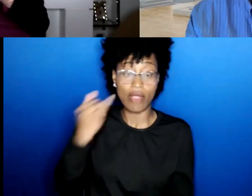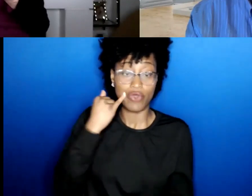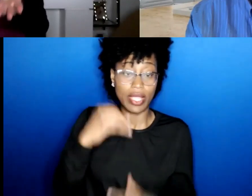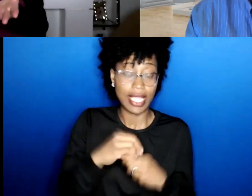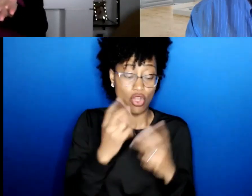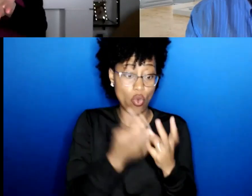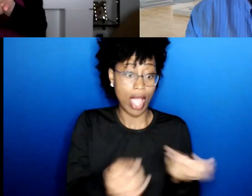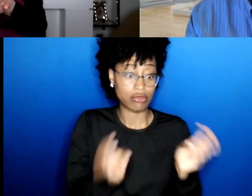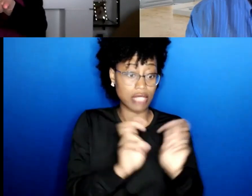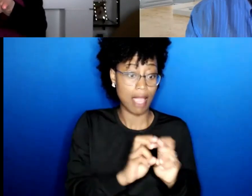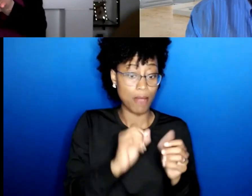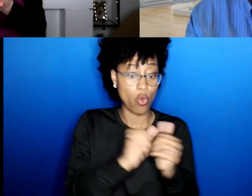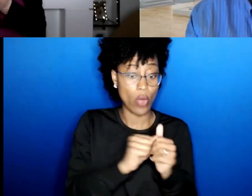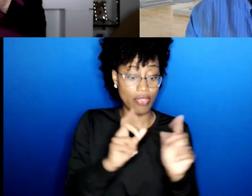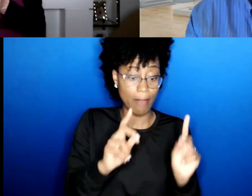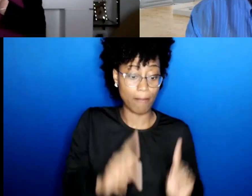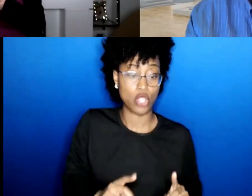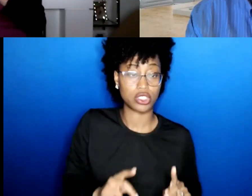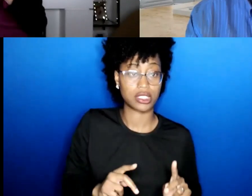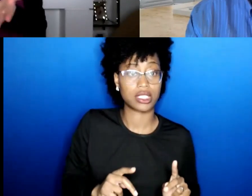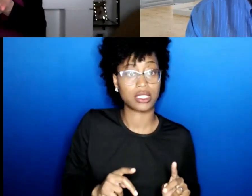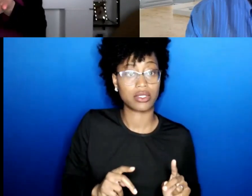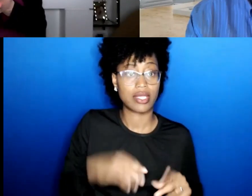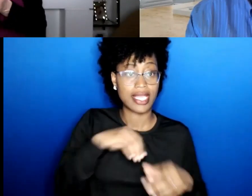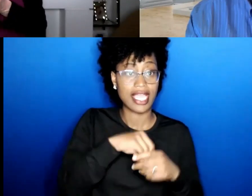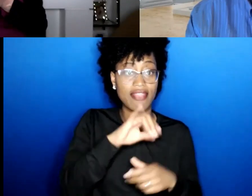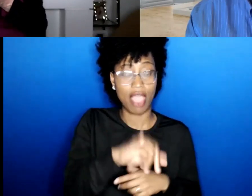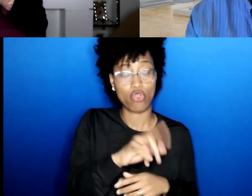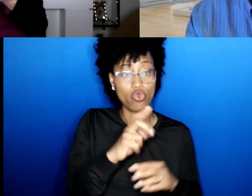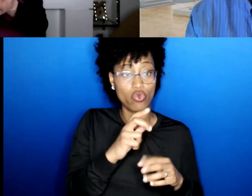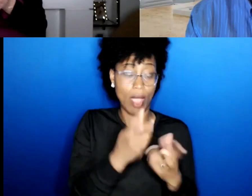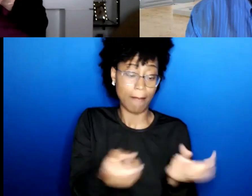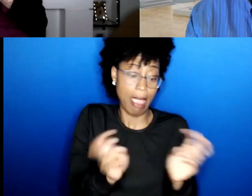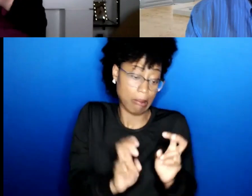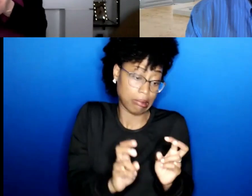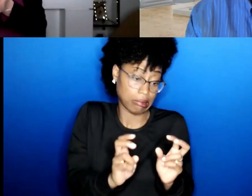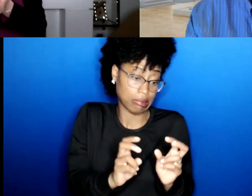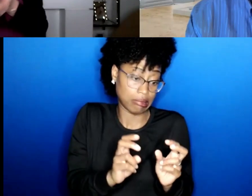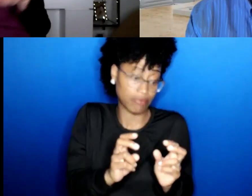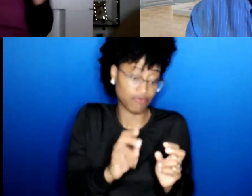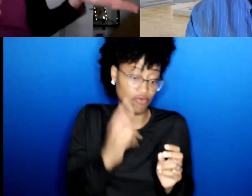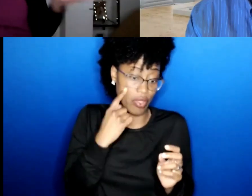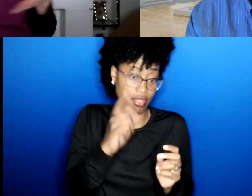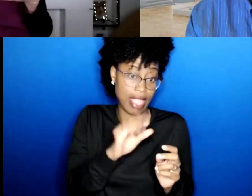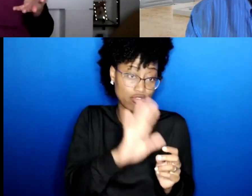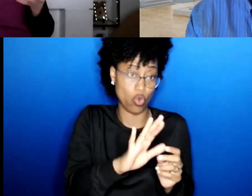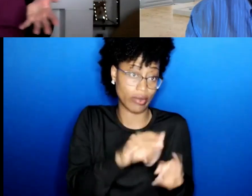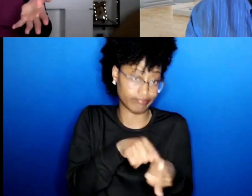be with the person in that roundtable around that topical area, each with their chairs.